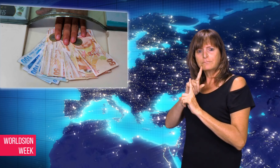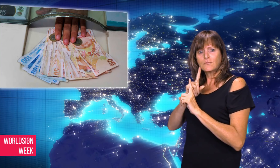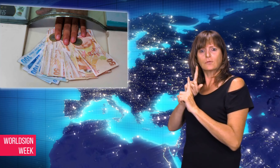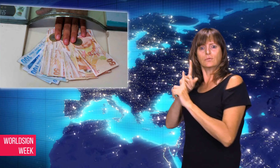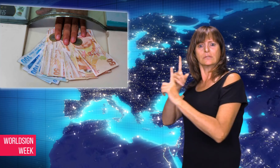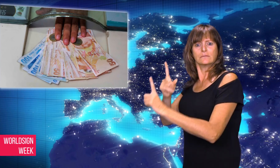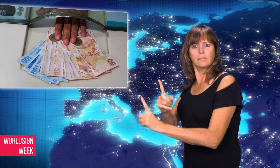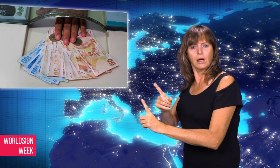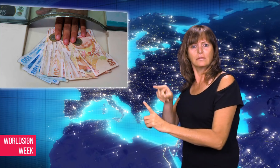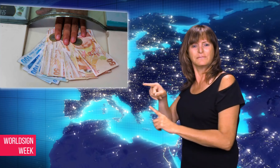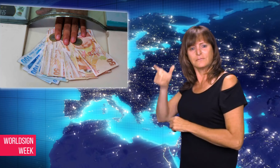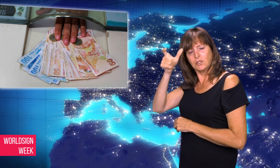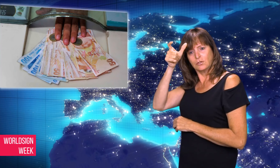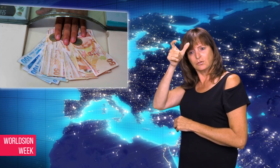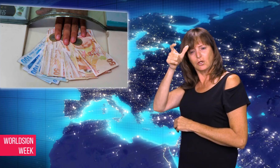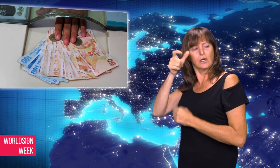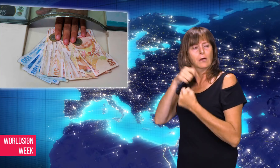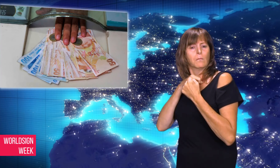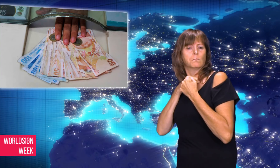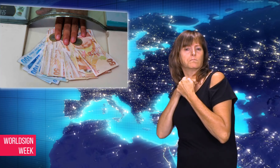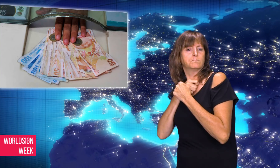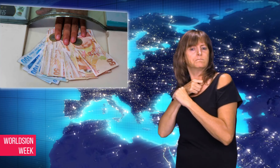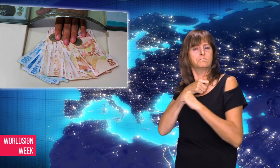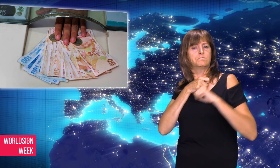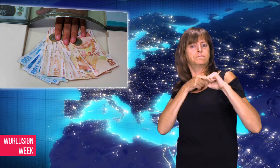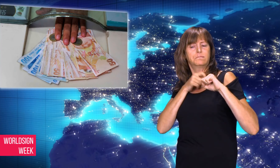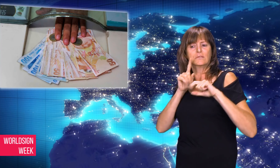response to Turkey’s refusal to